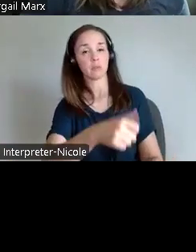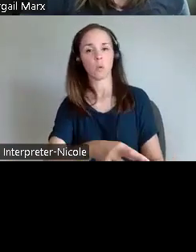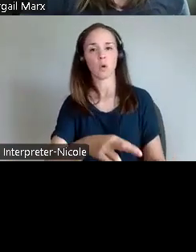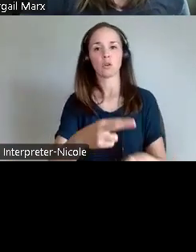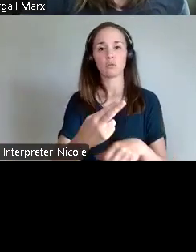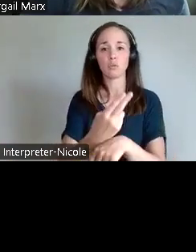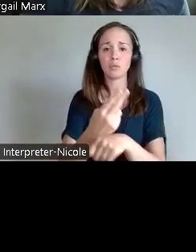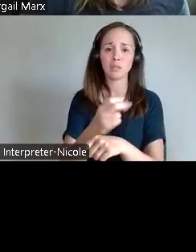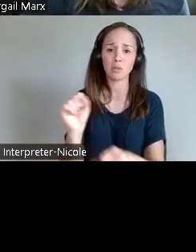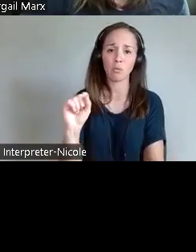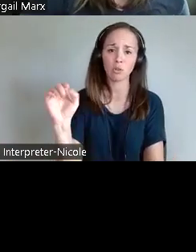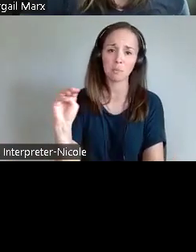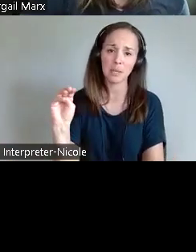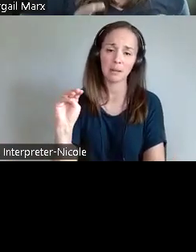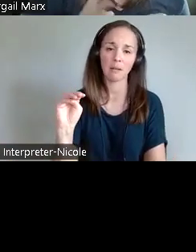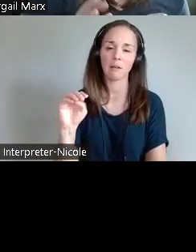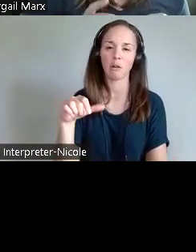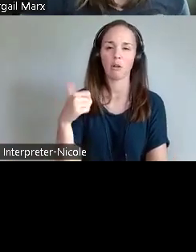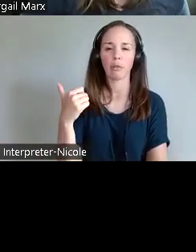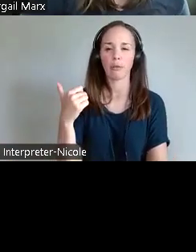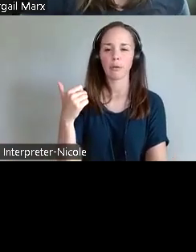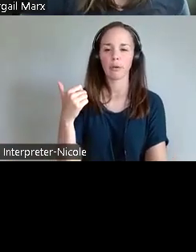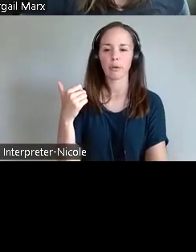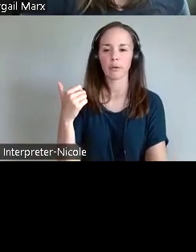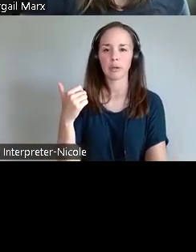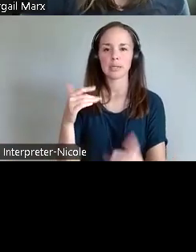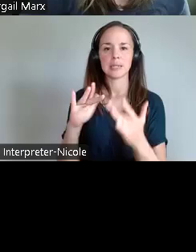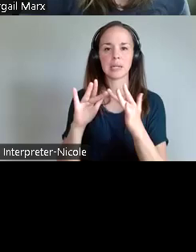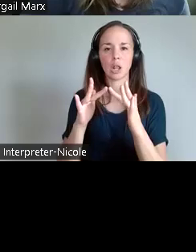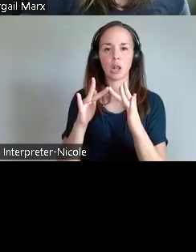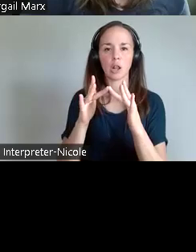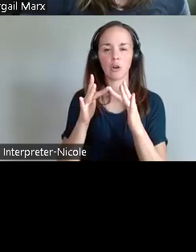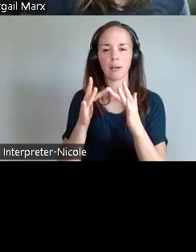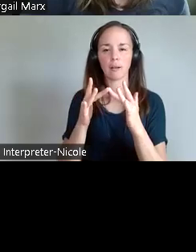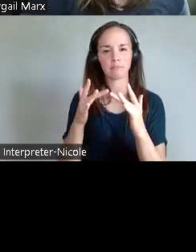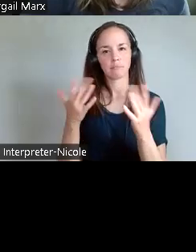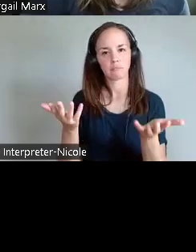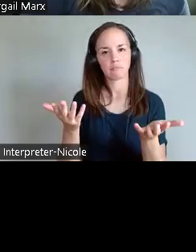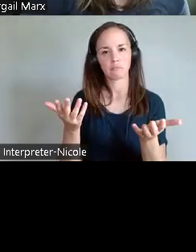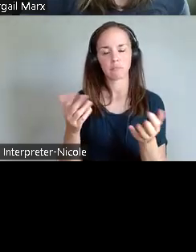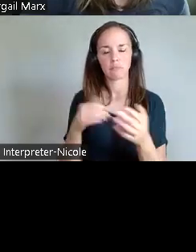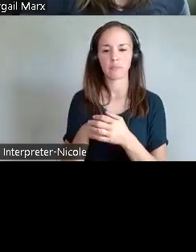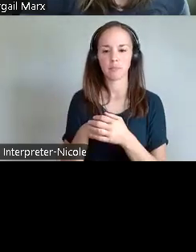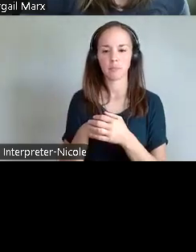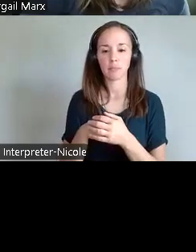or other kinds of internet functions. And then also possibly some executive